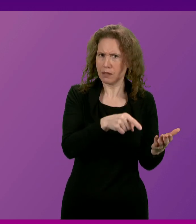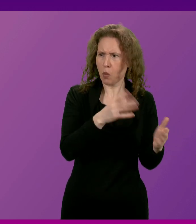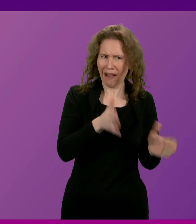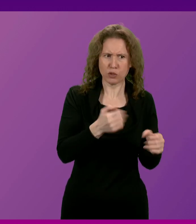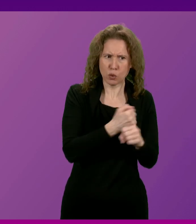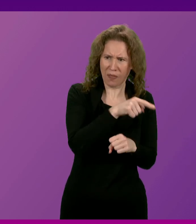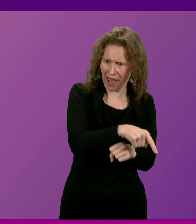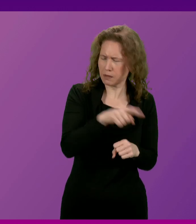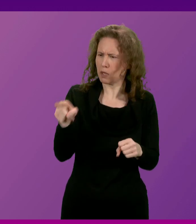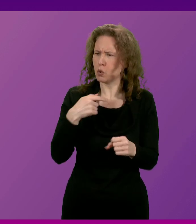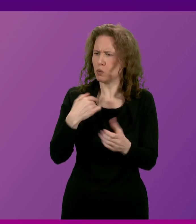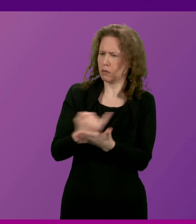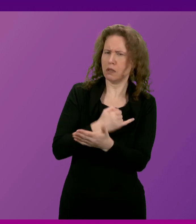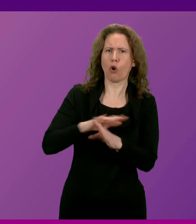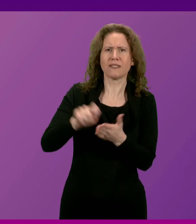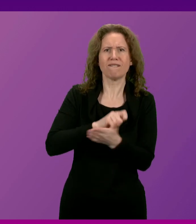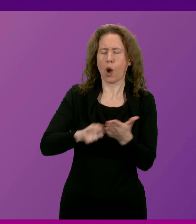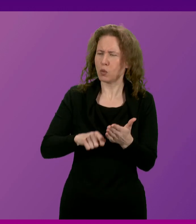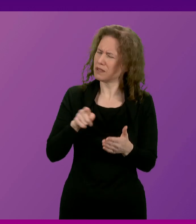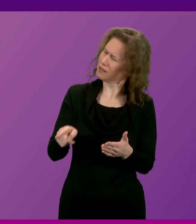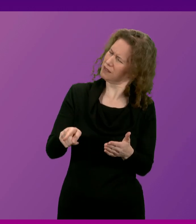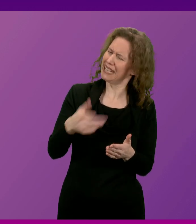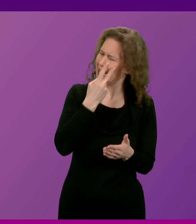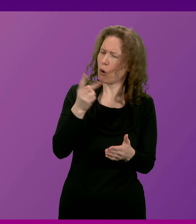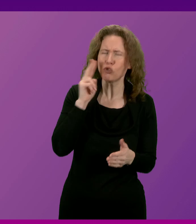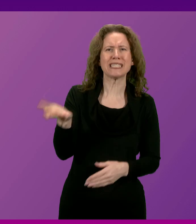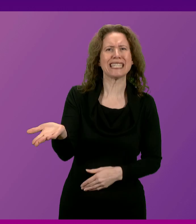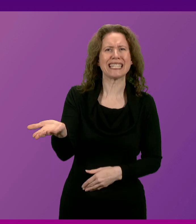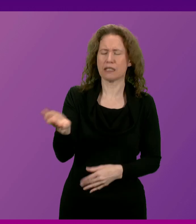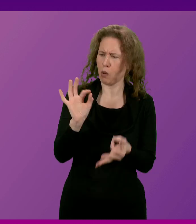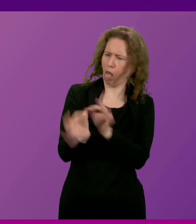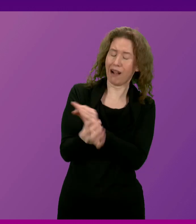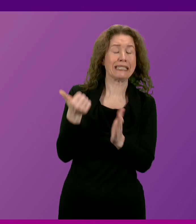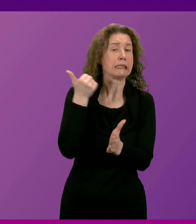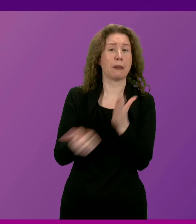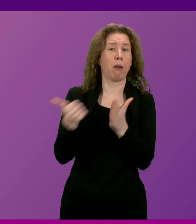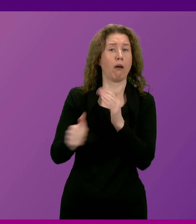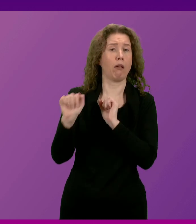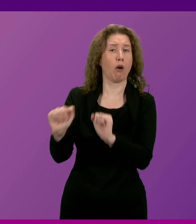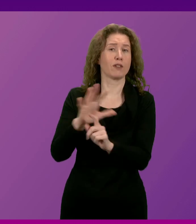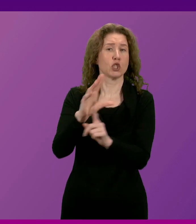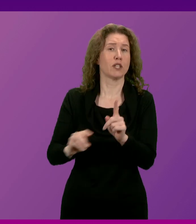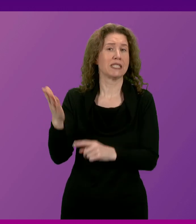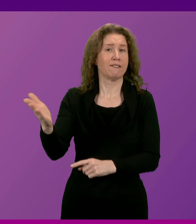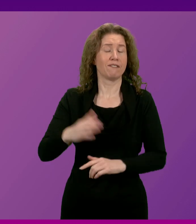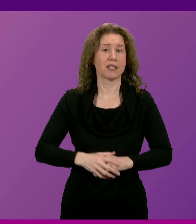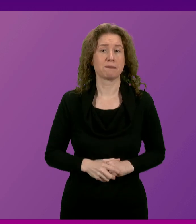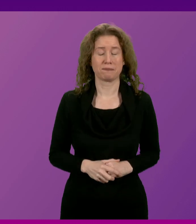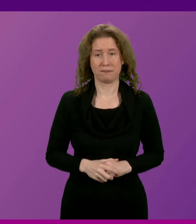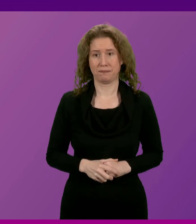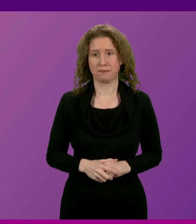the proposals. That is rank hypocrisy, and it is typical of the Conservatives.